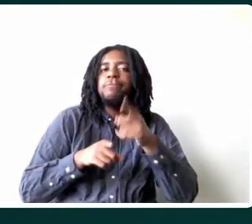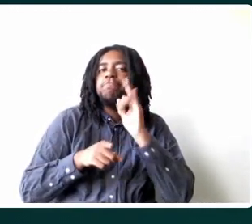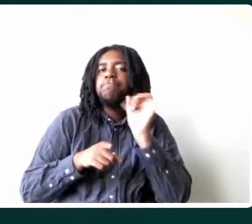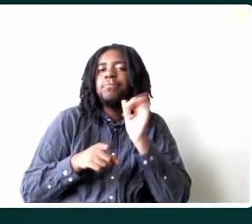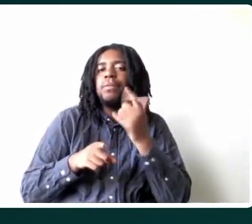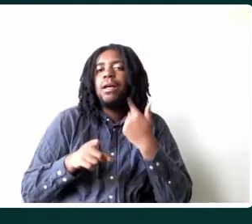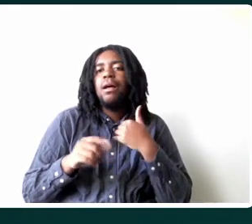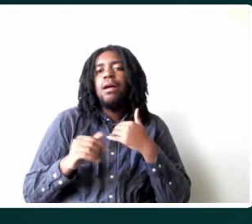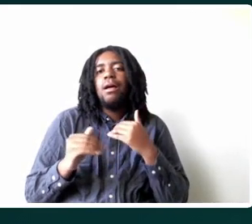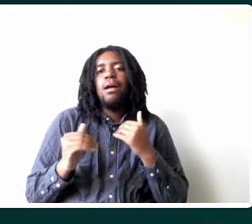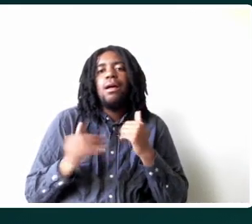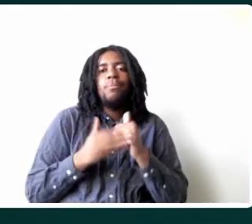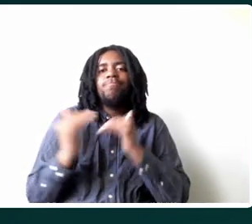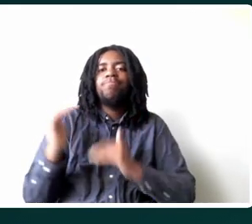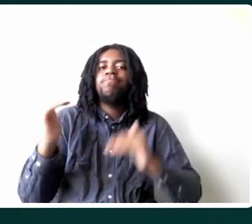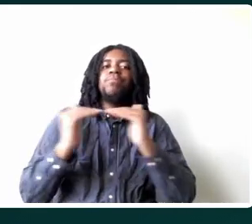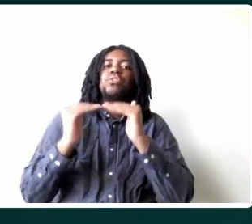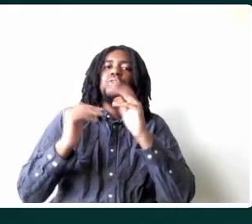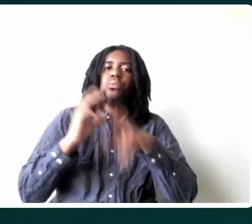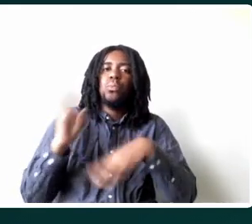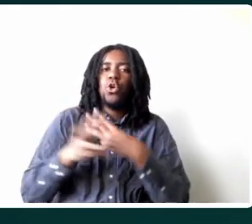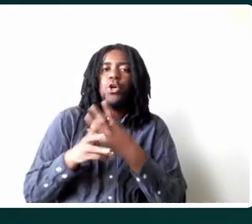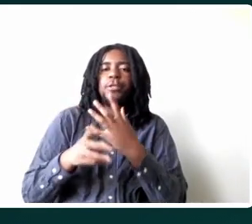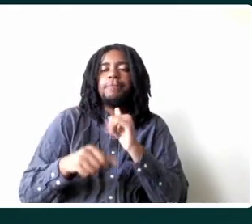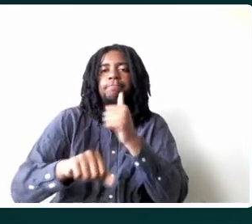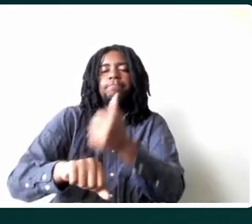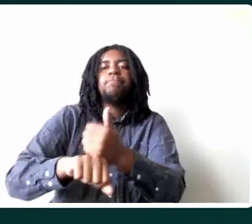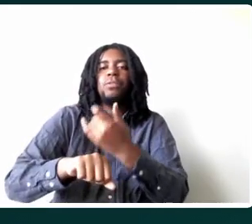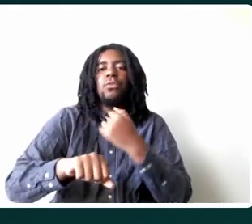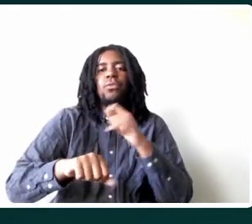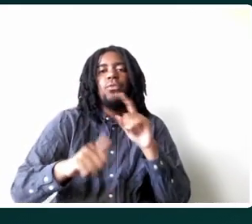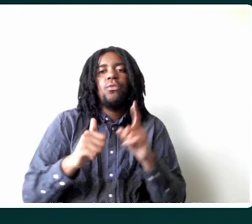And for one of our teachers, this was really a powerful experience early in her career, to help